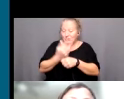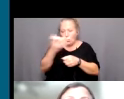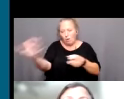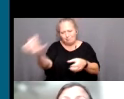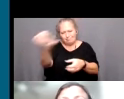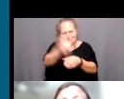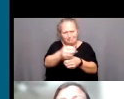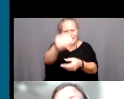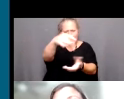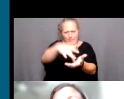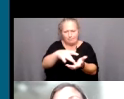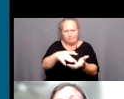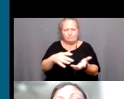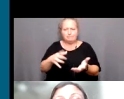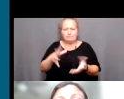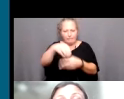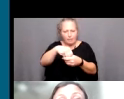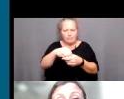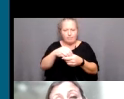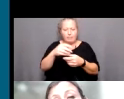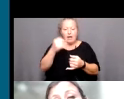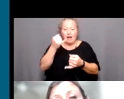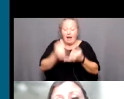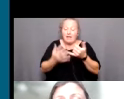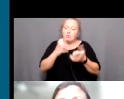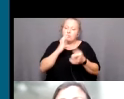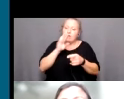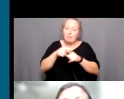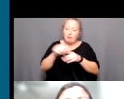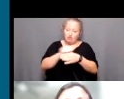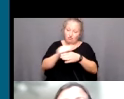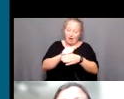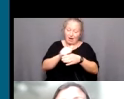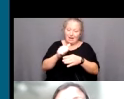Lastly, I want to mention that training displaced workers both in agriculture